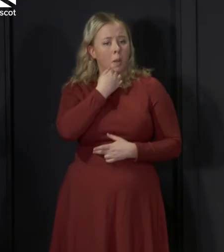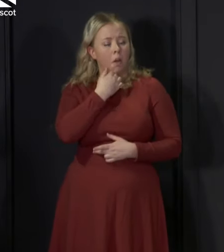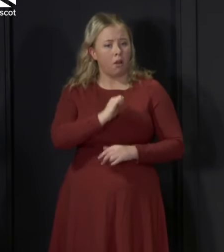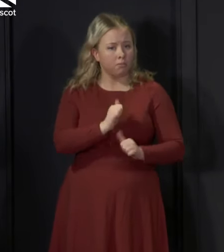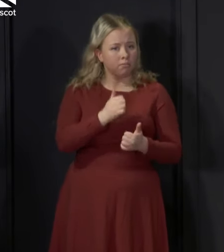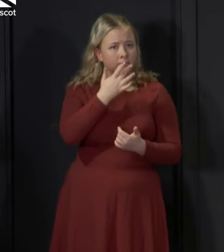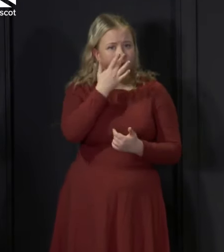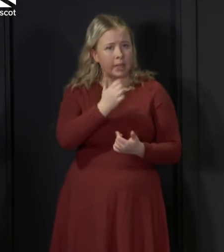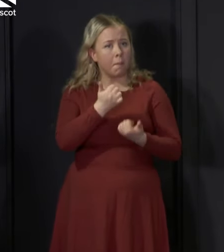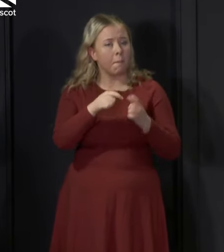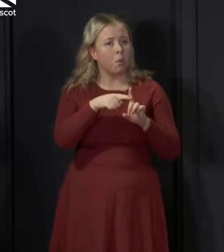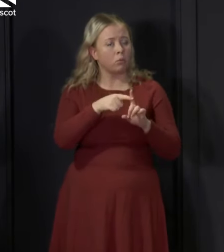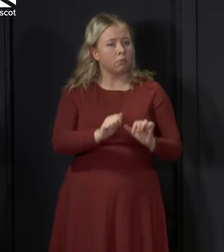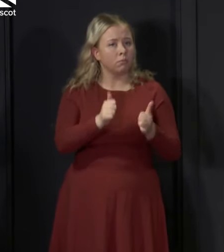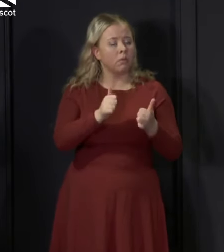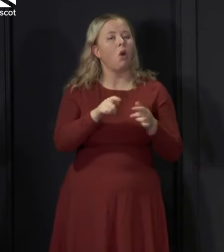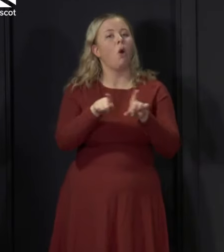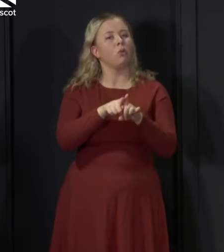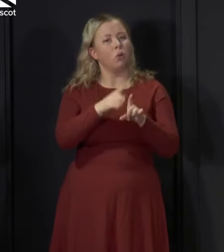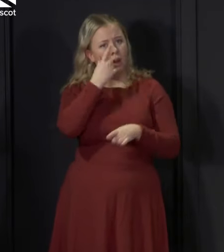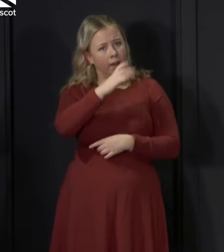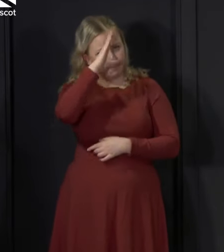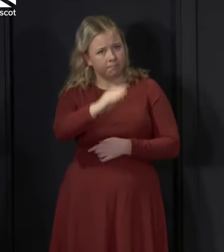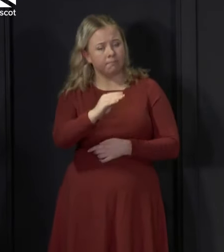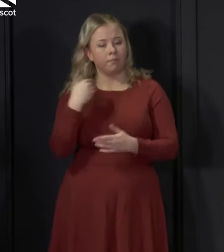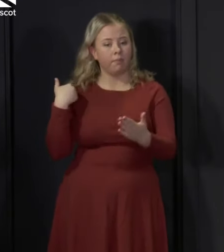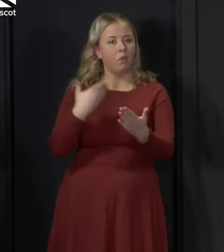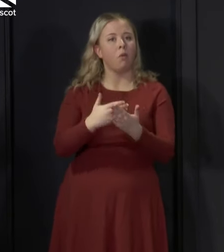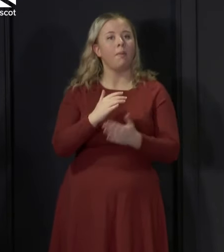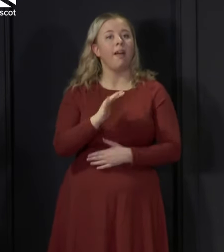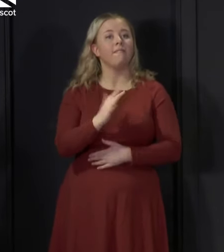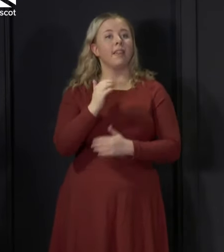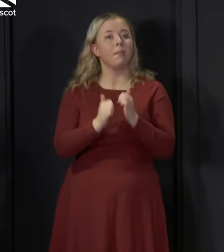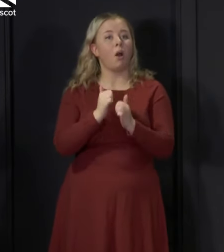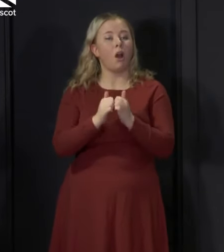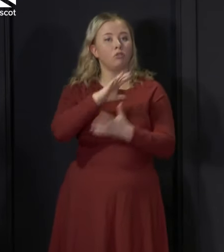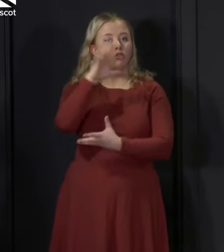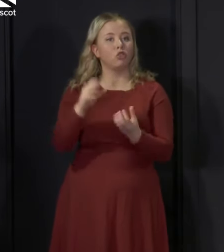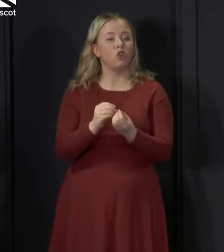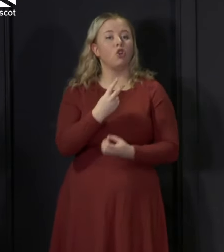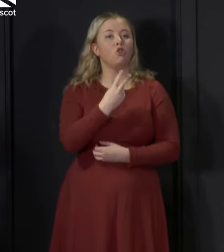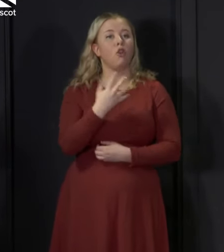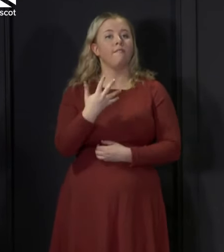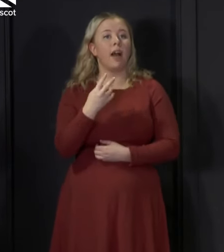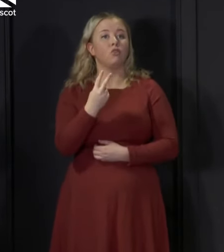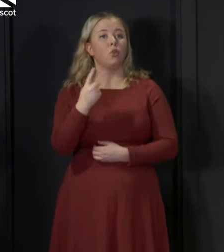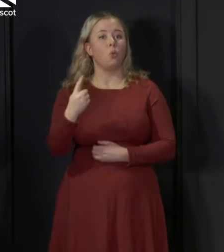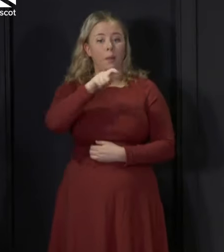I am also able to confirm today that since 5 March, a total of 2,521 patients who had